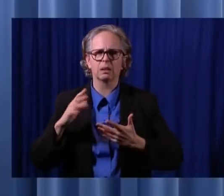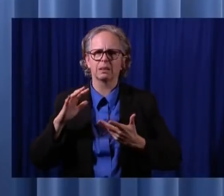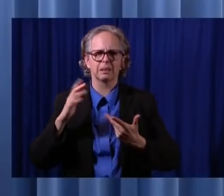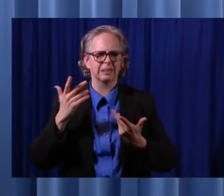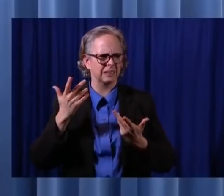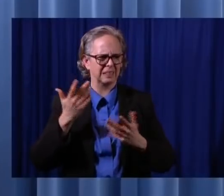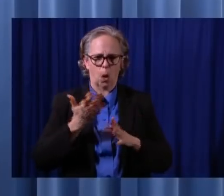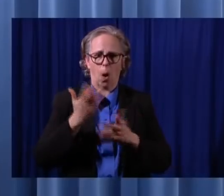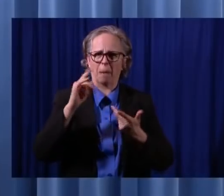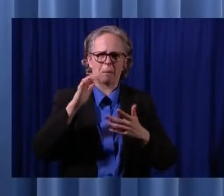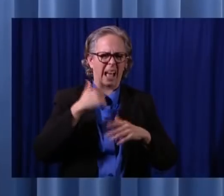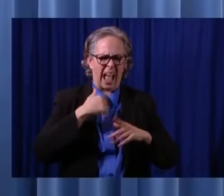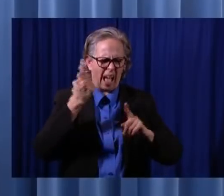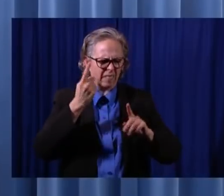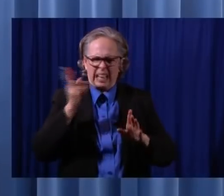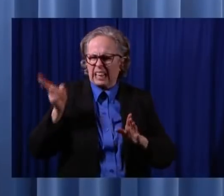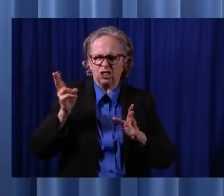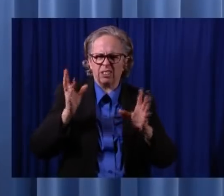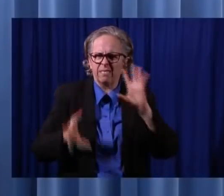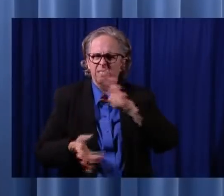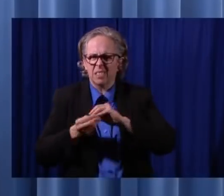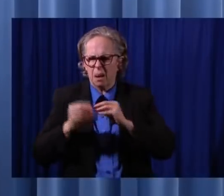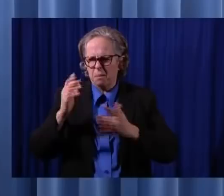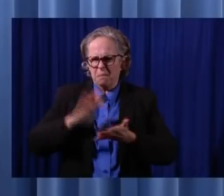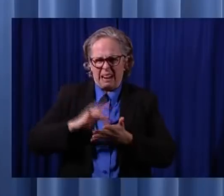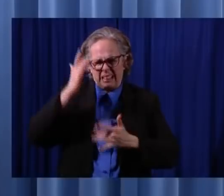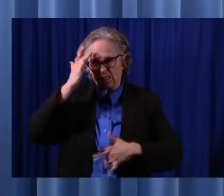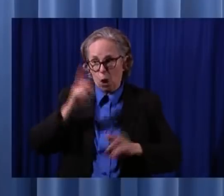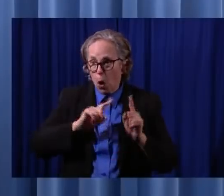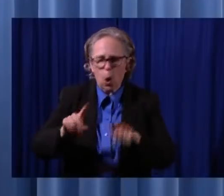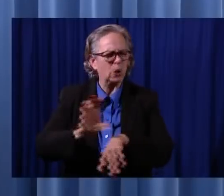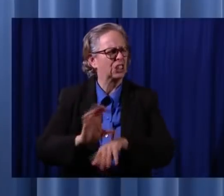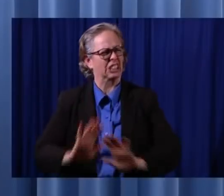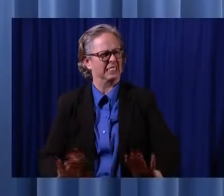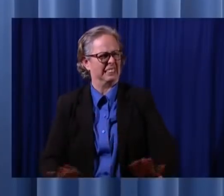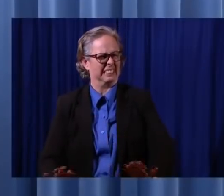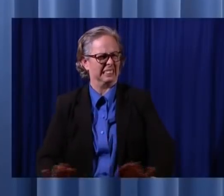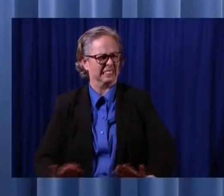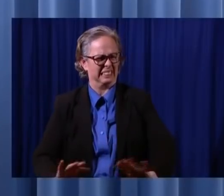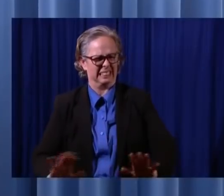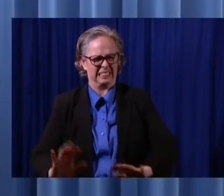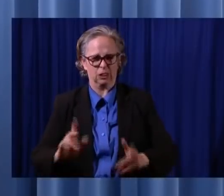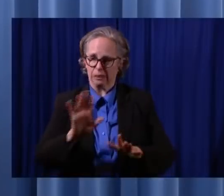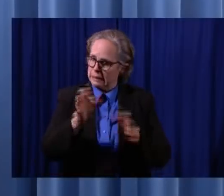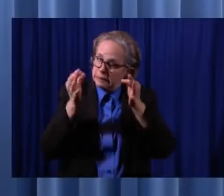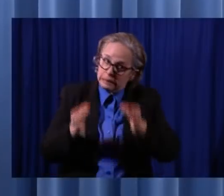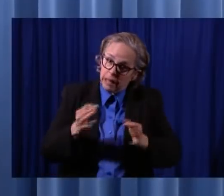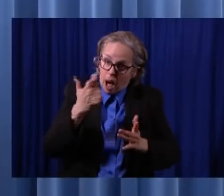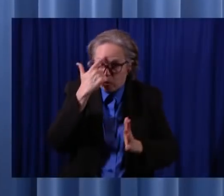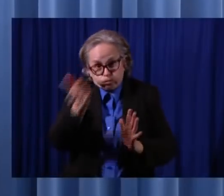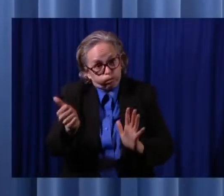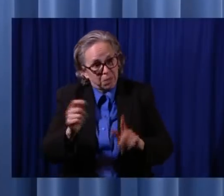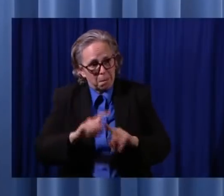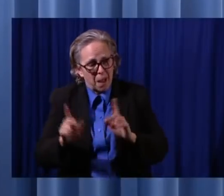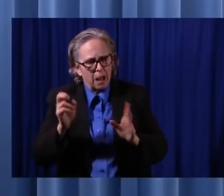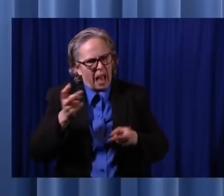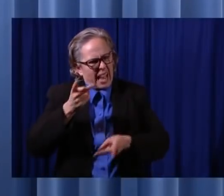COMMON SURFACES LIKE BASKET AND HYMNALS AS MUCH AS POSSIBLE AND FOR THOSE WHO ARE SICK OR HAVE